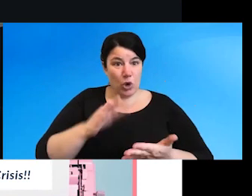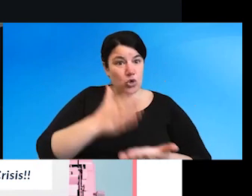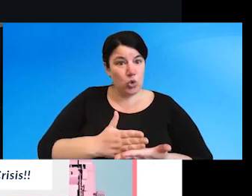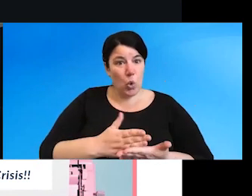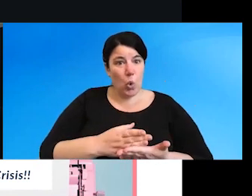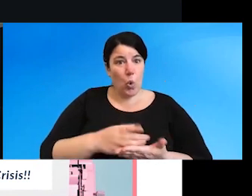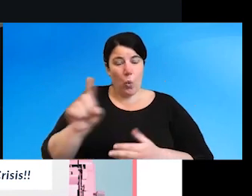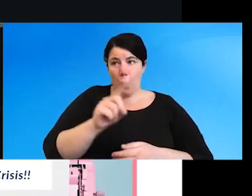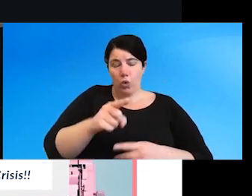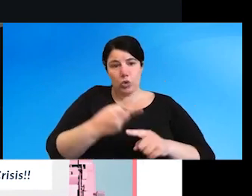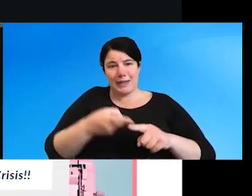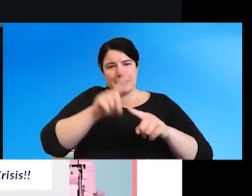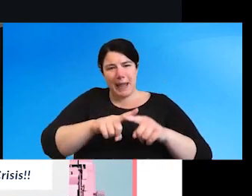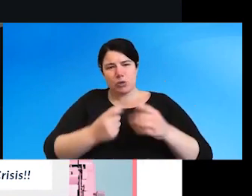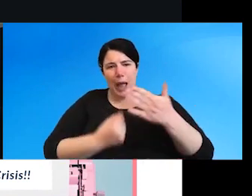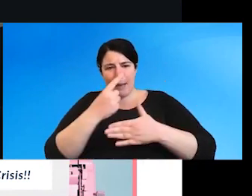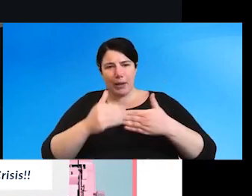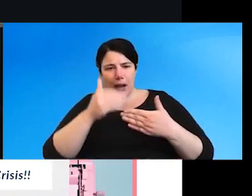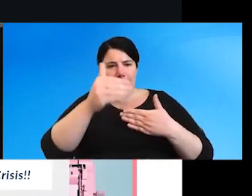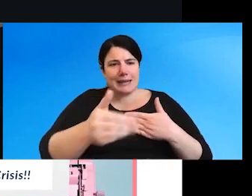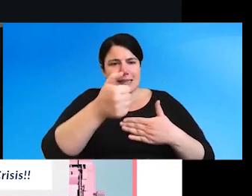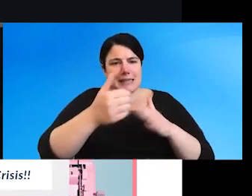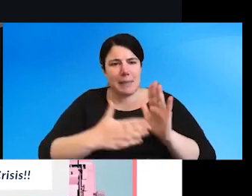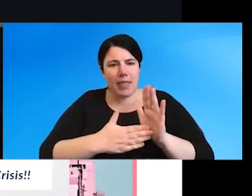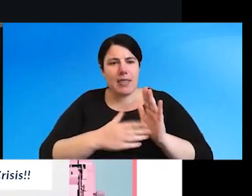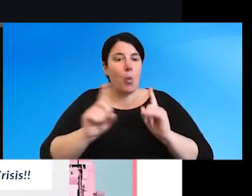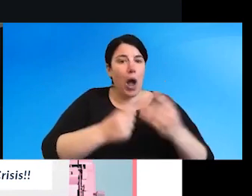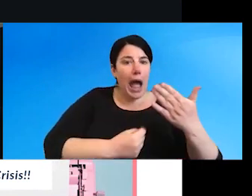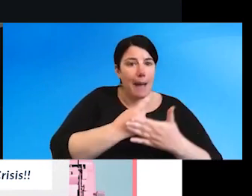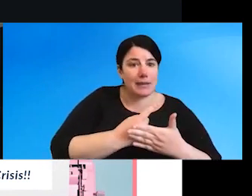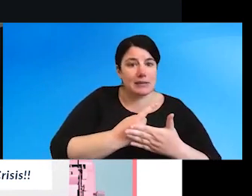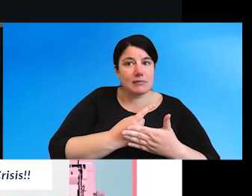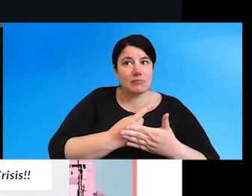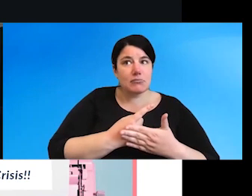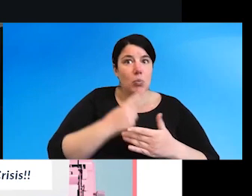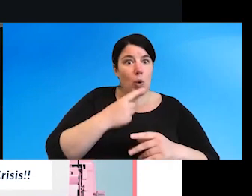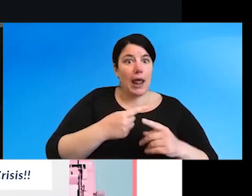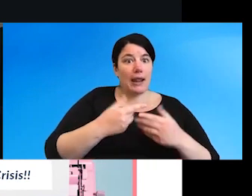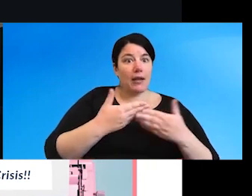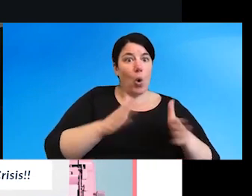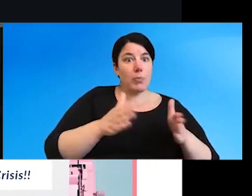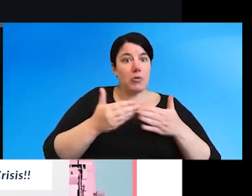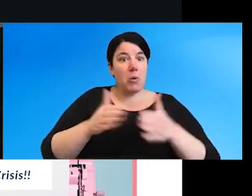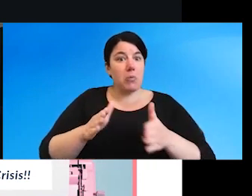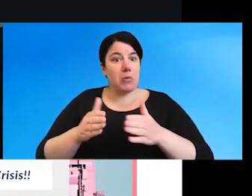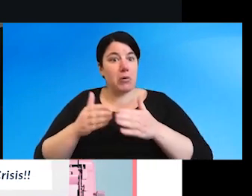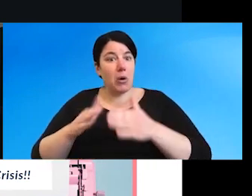expectations over the next six months, what happens when events start up again?